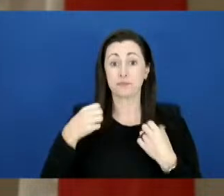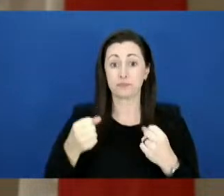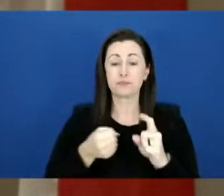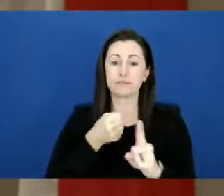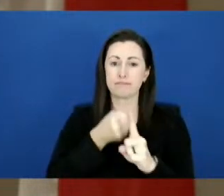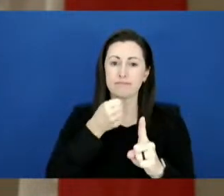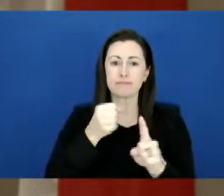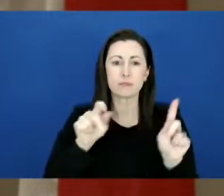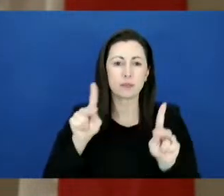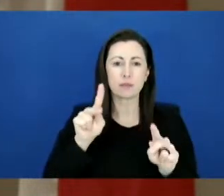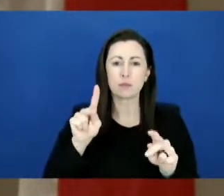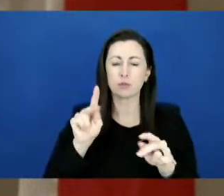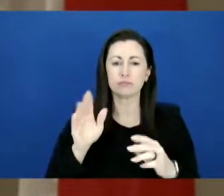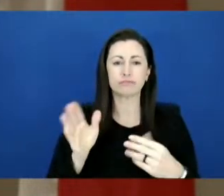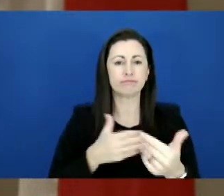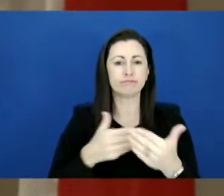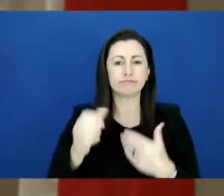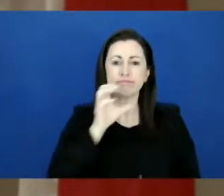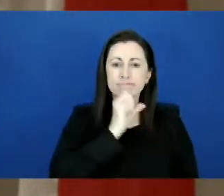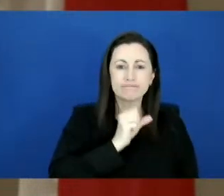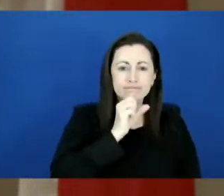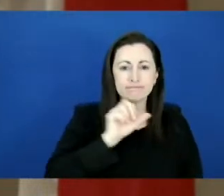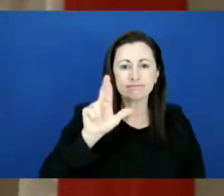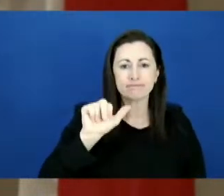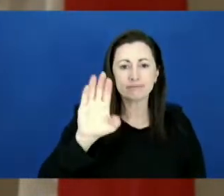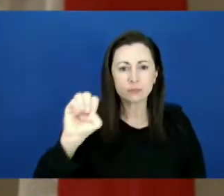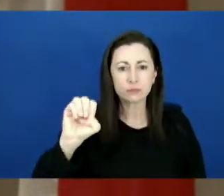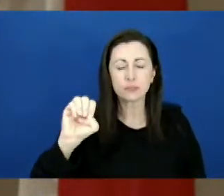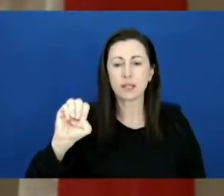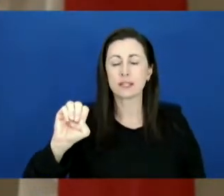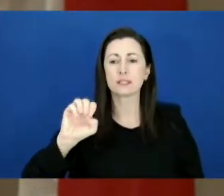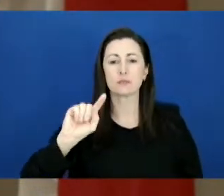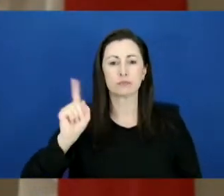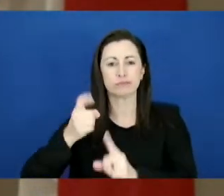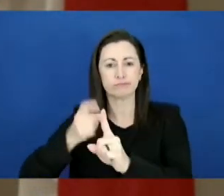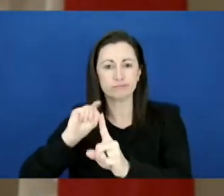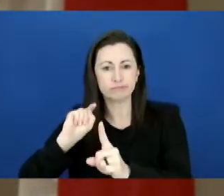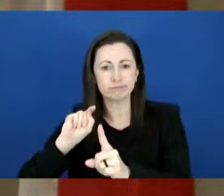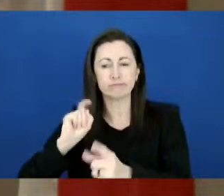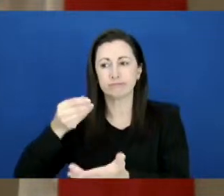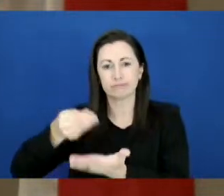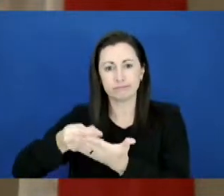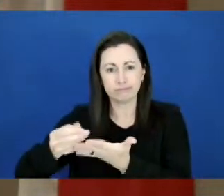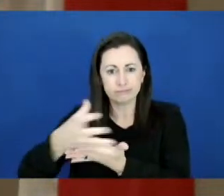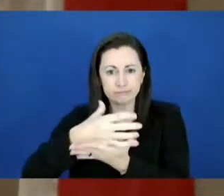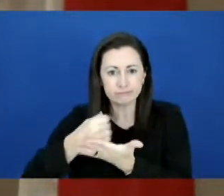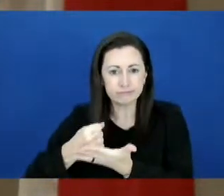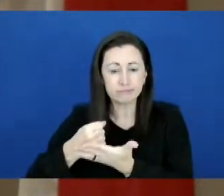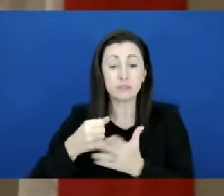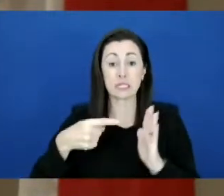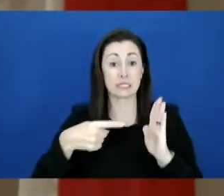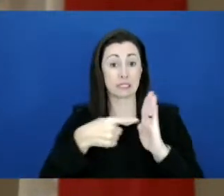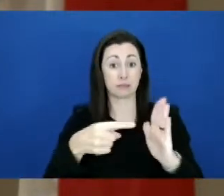AND WHEREAS, MENTAL ILLNESS